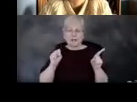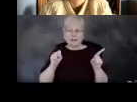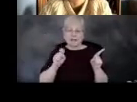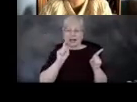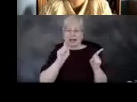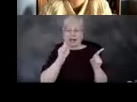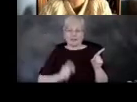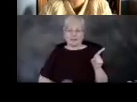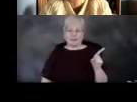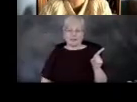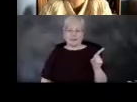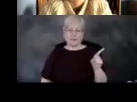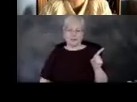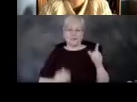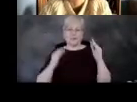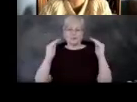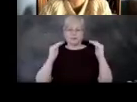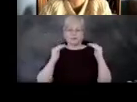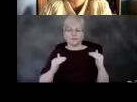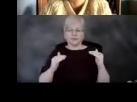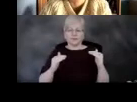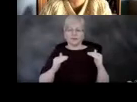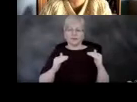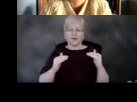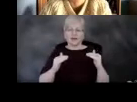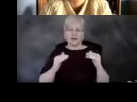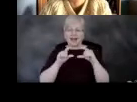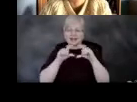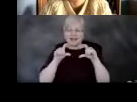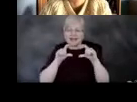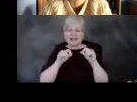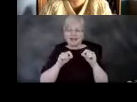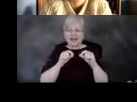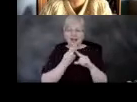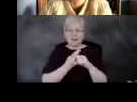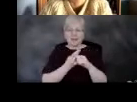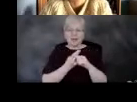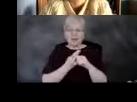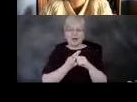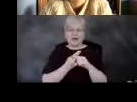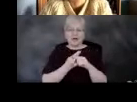17:29:14 then there is a tab for image info and a space that says alternative text. This